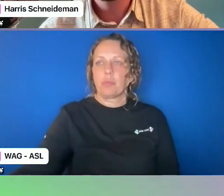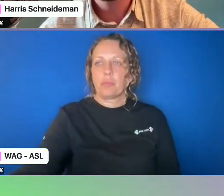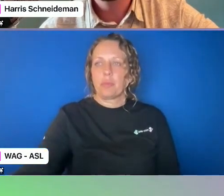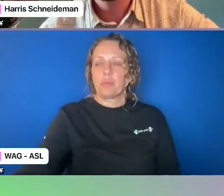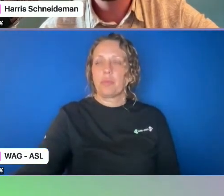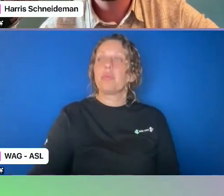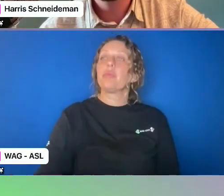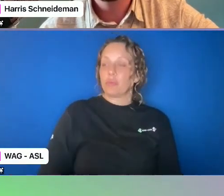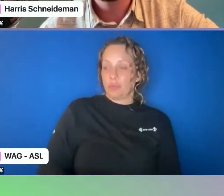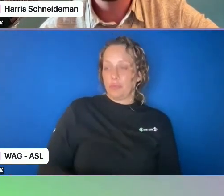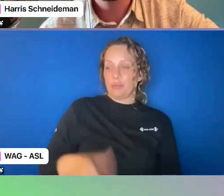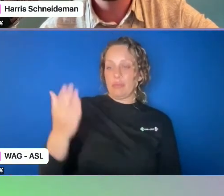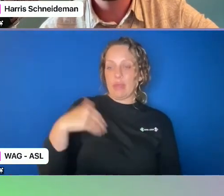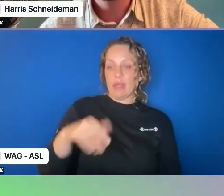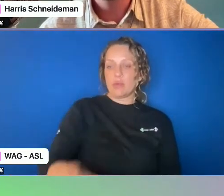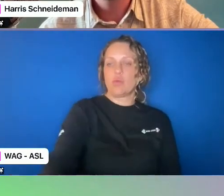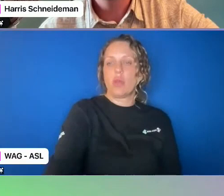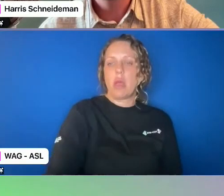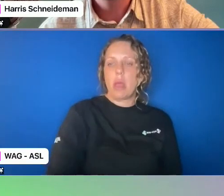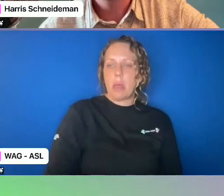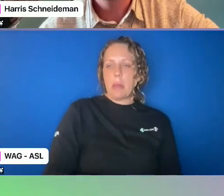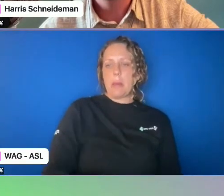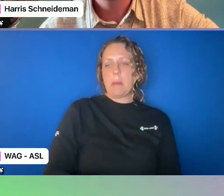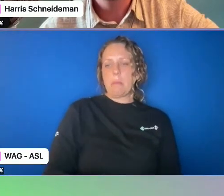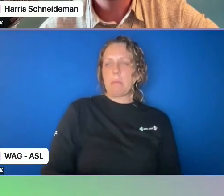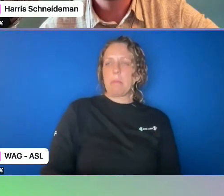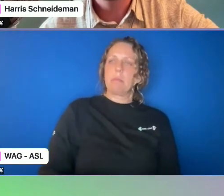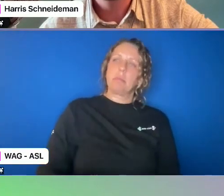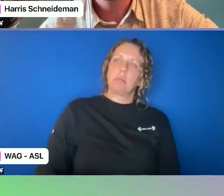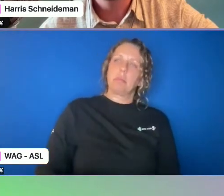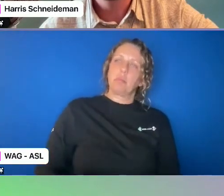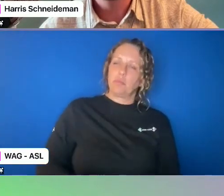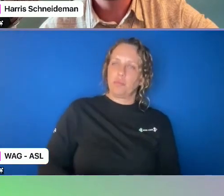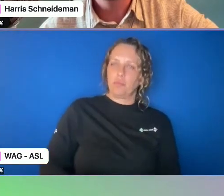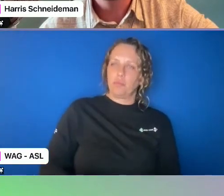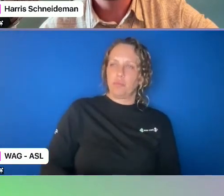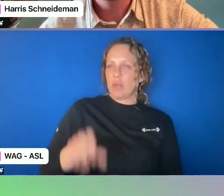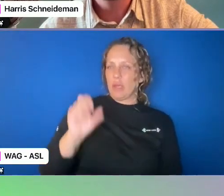Next one, "Can we share the report